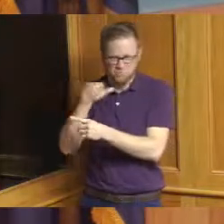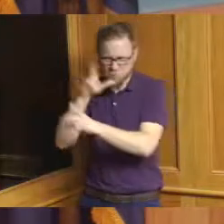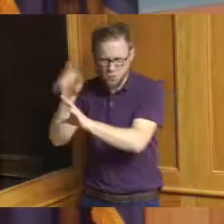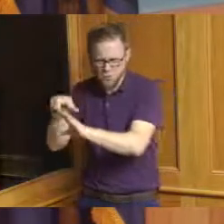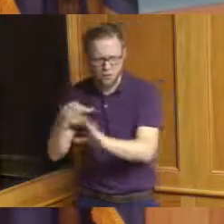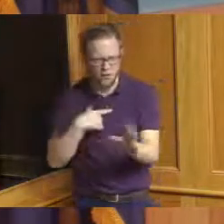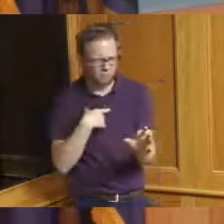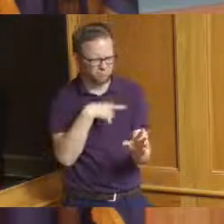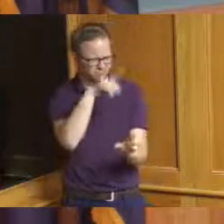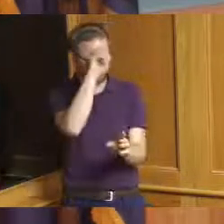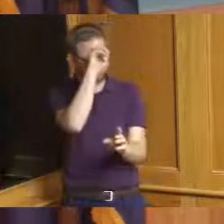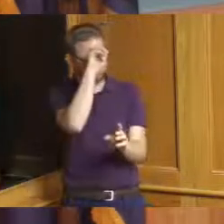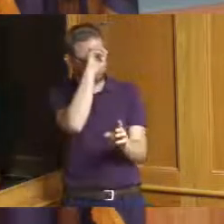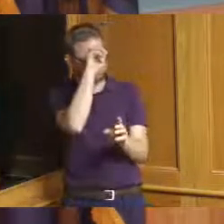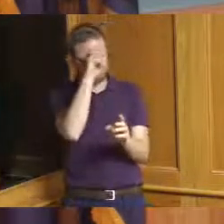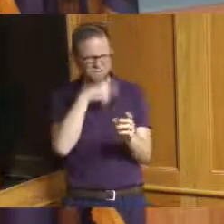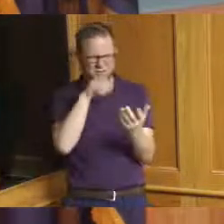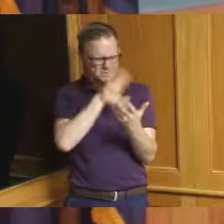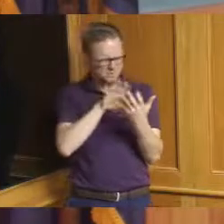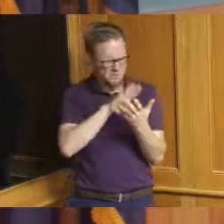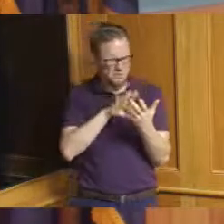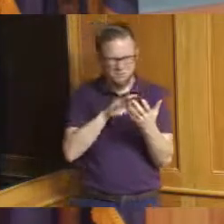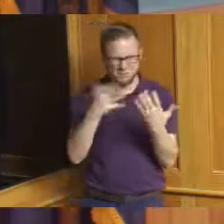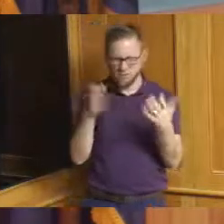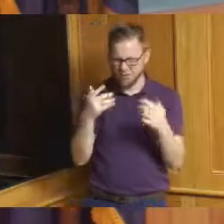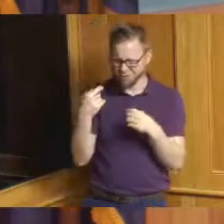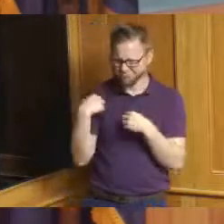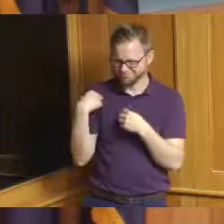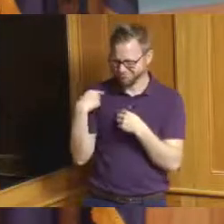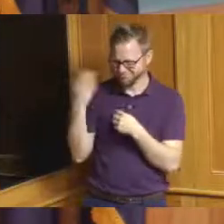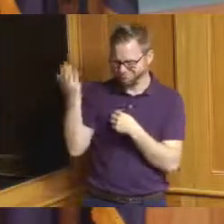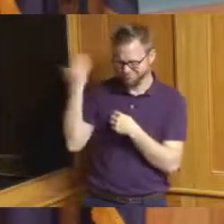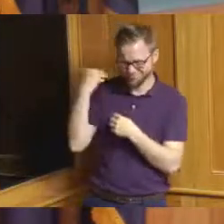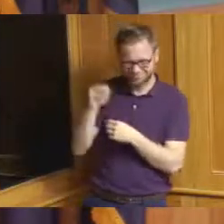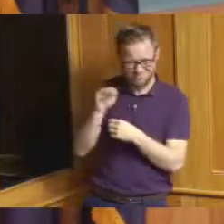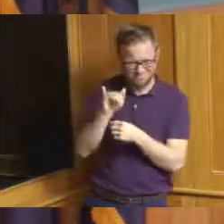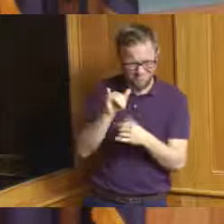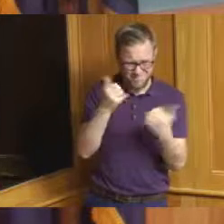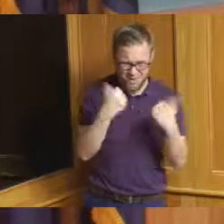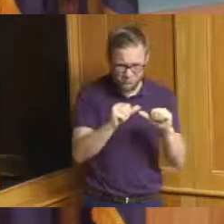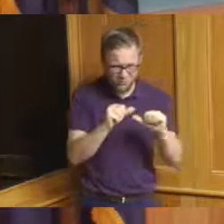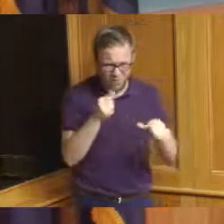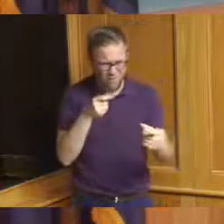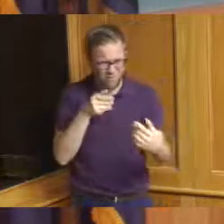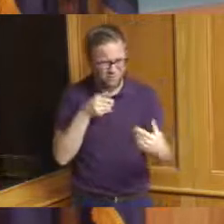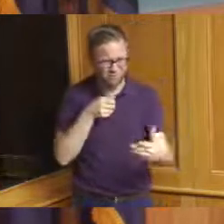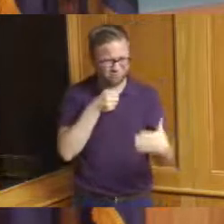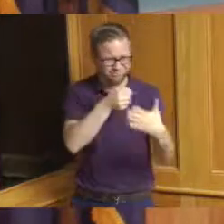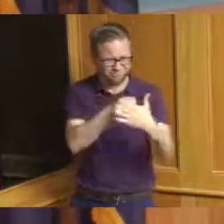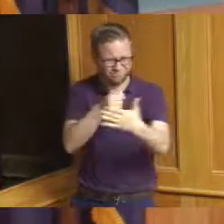because we were trying to get this done in may but we do have it done now but those are the types of